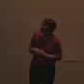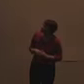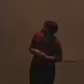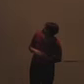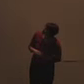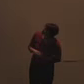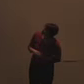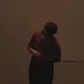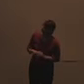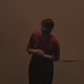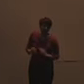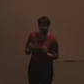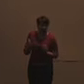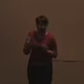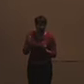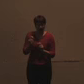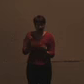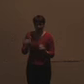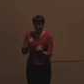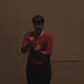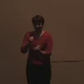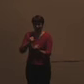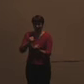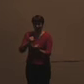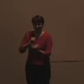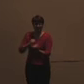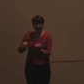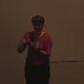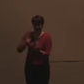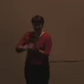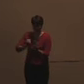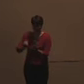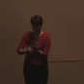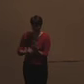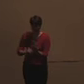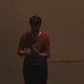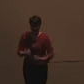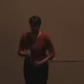OK, this is the last project, my new library.